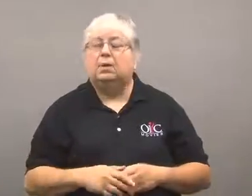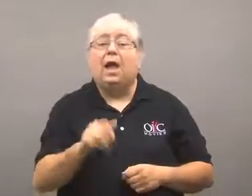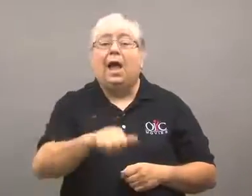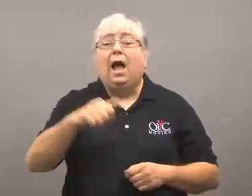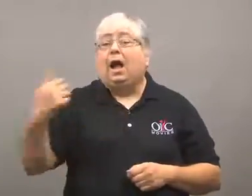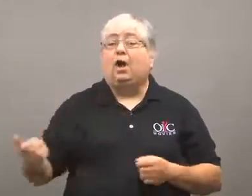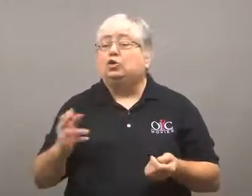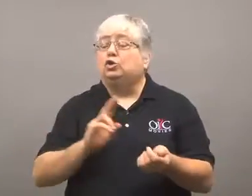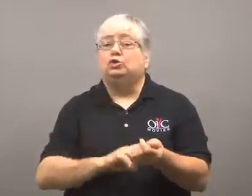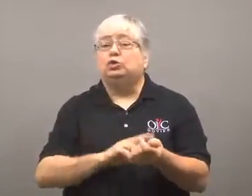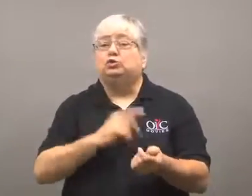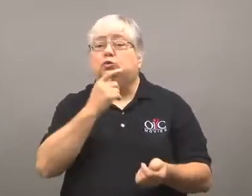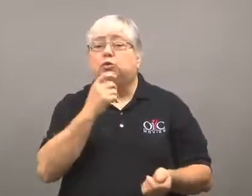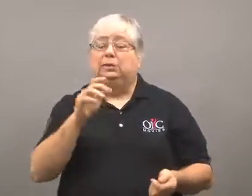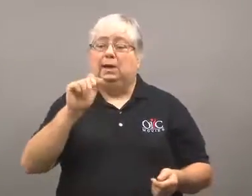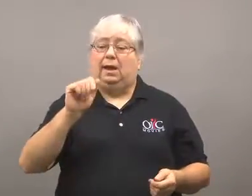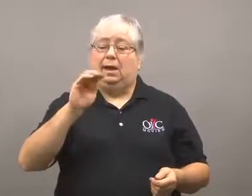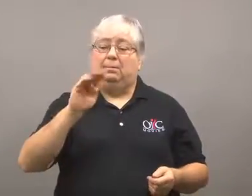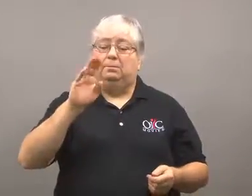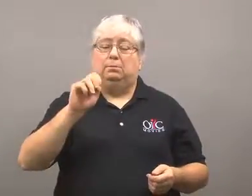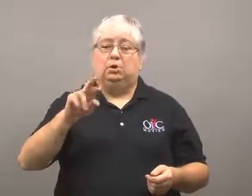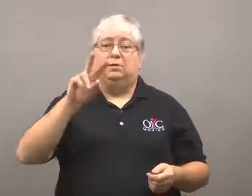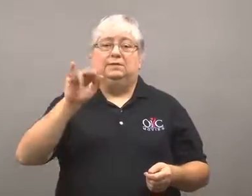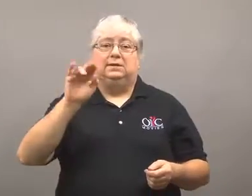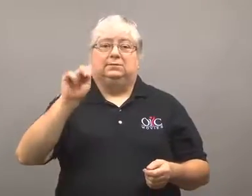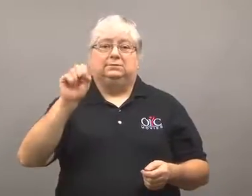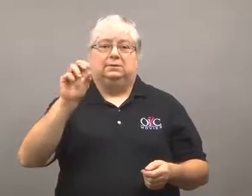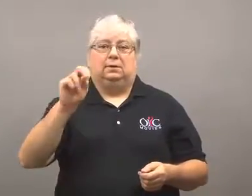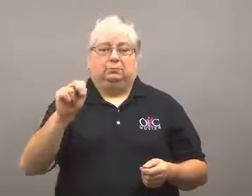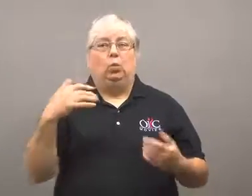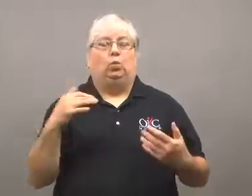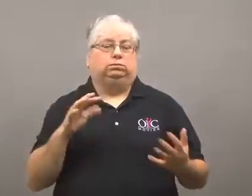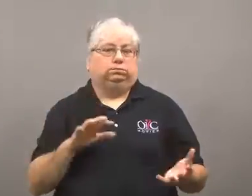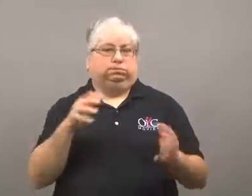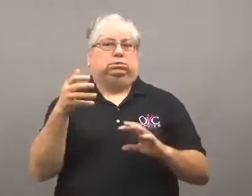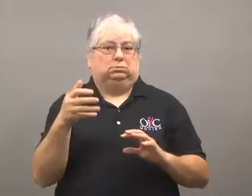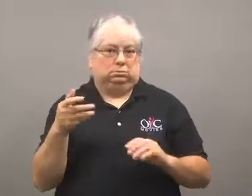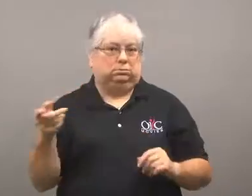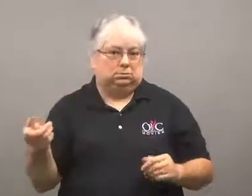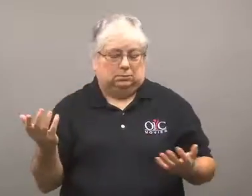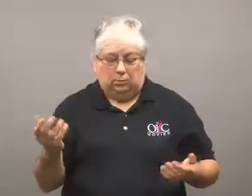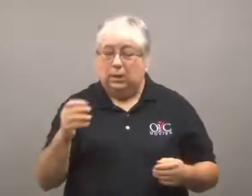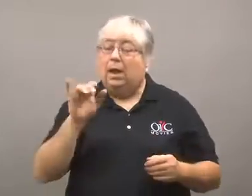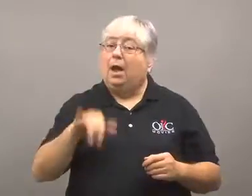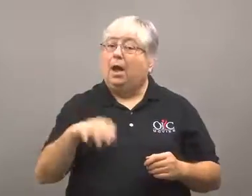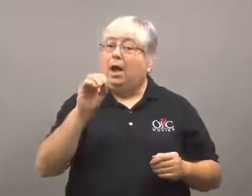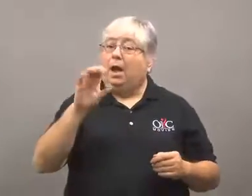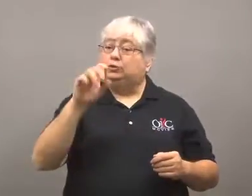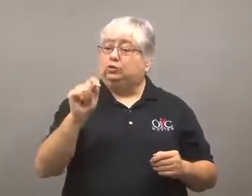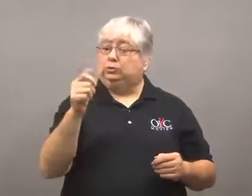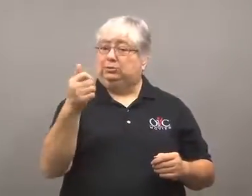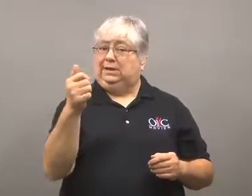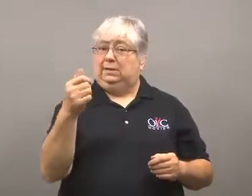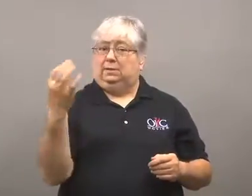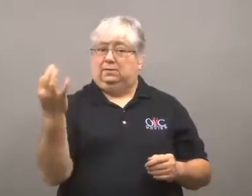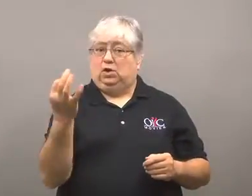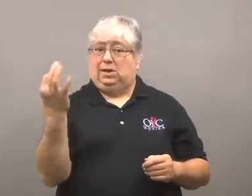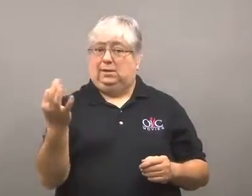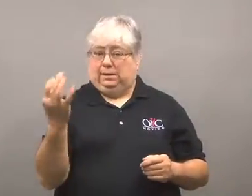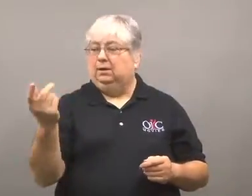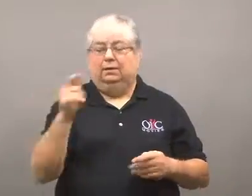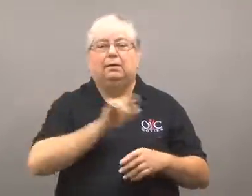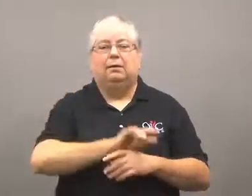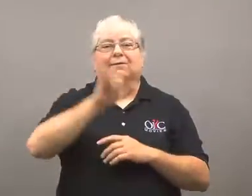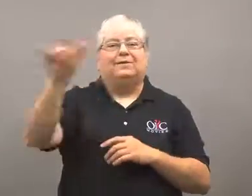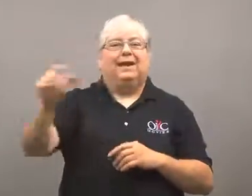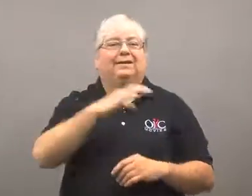The other nurse is Amber Vinson, and that's quite a story.